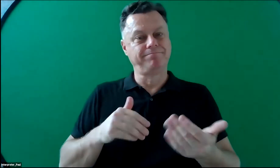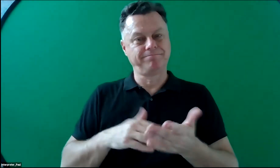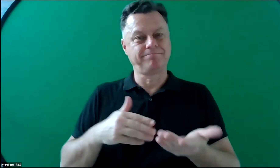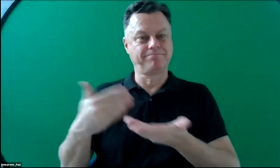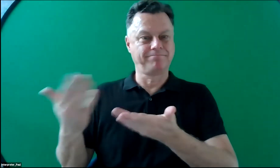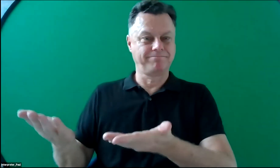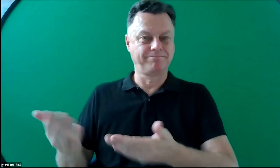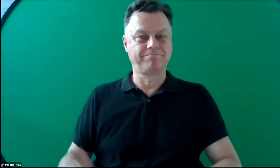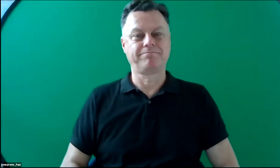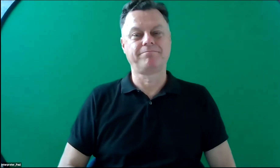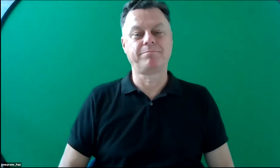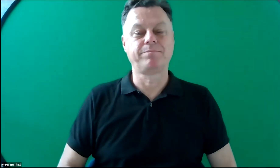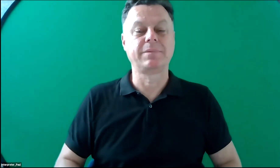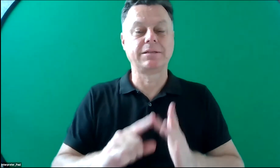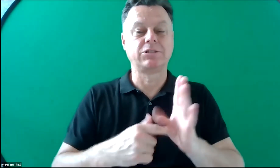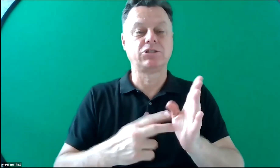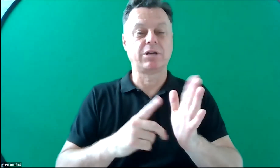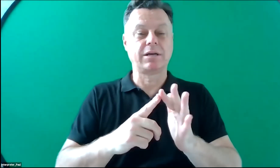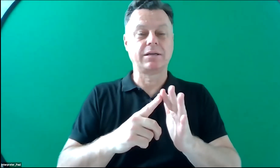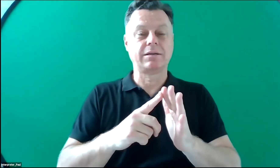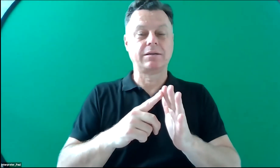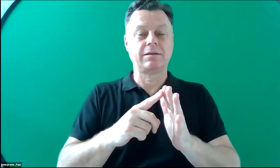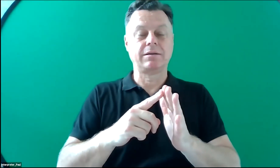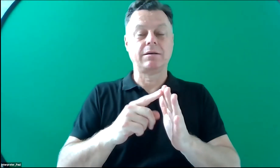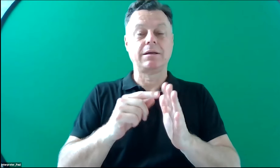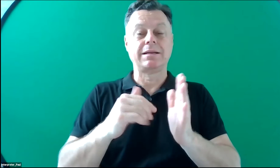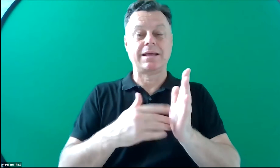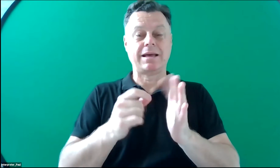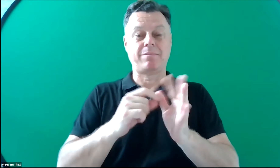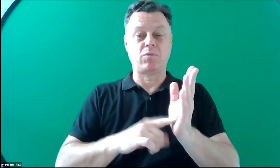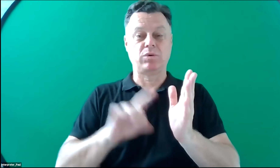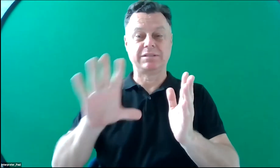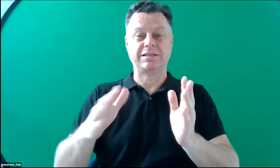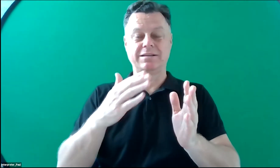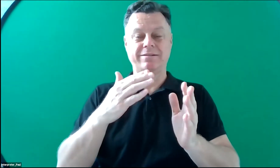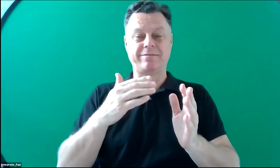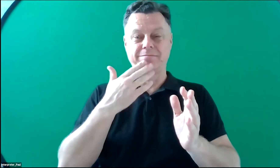Hi, it's Jane here. Paul, if you could try turning on your mic, I can't do it from this end. I have